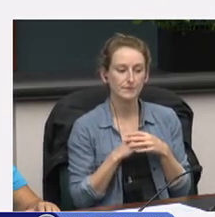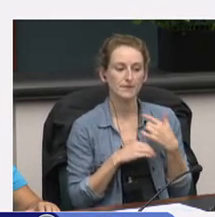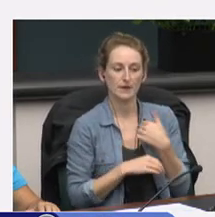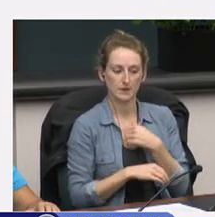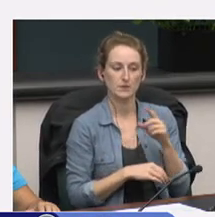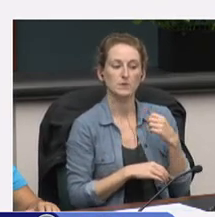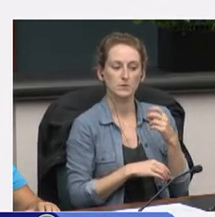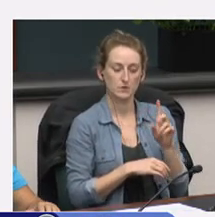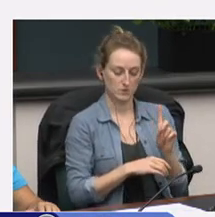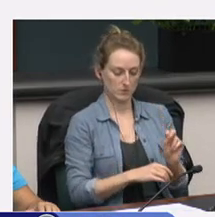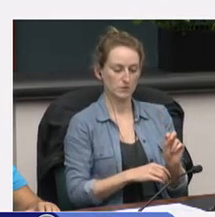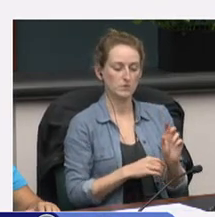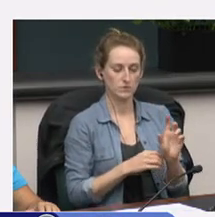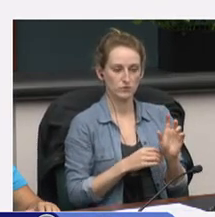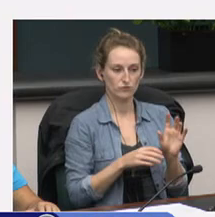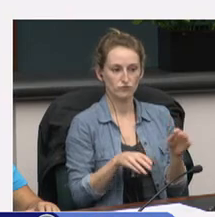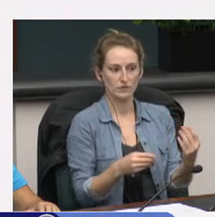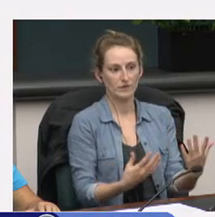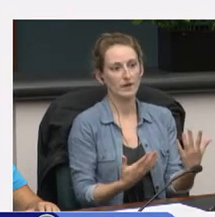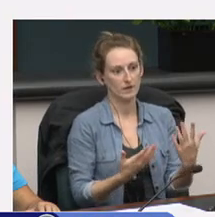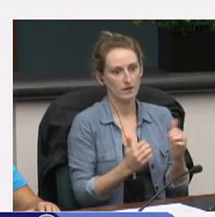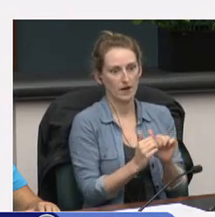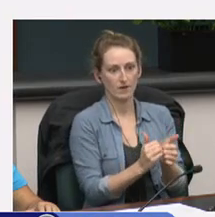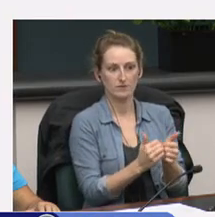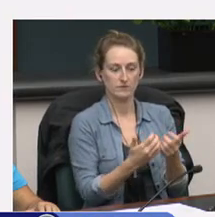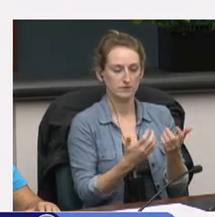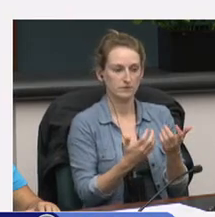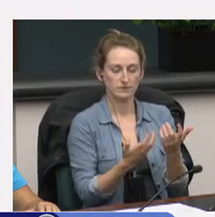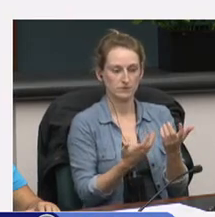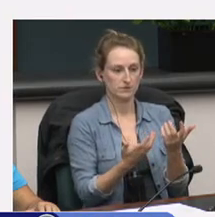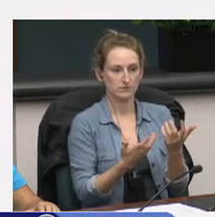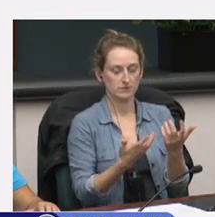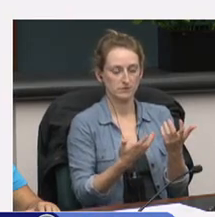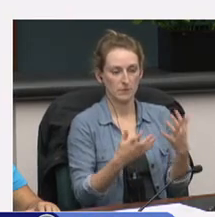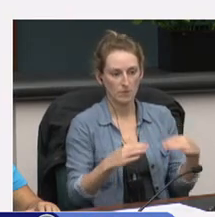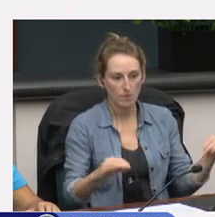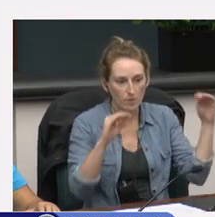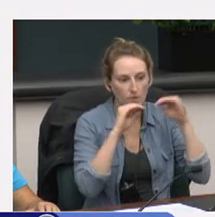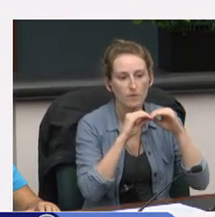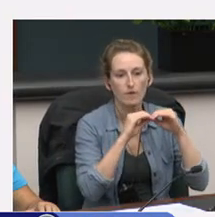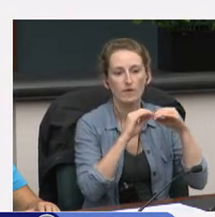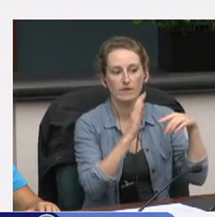affordable housing one is one that we've carried forward is waiver of fees it's